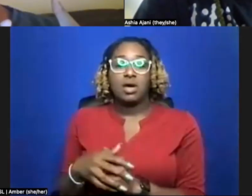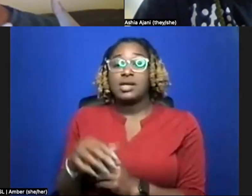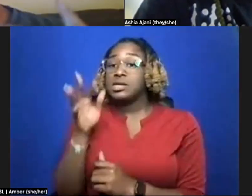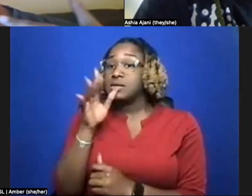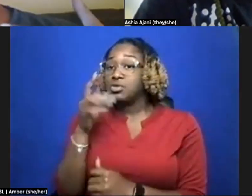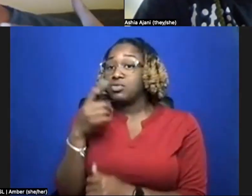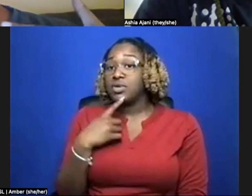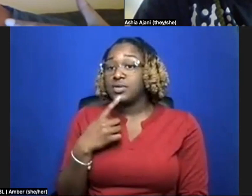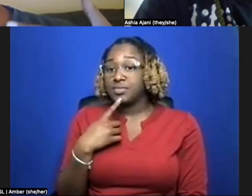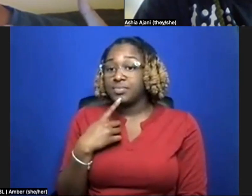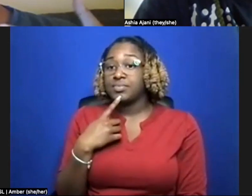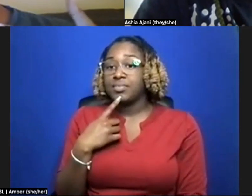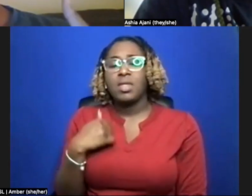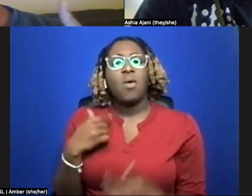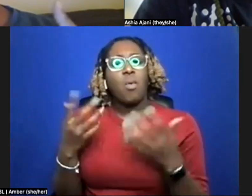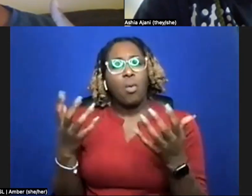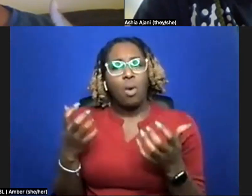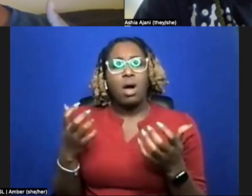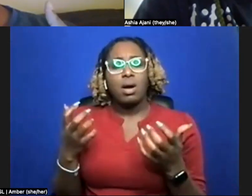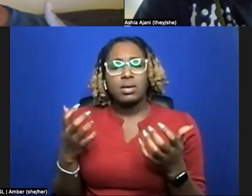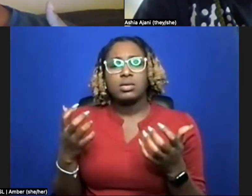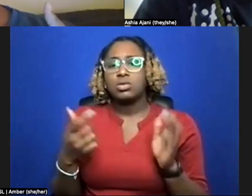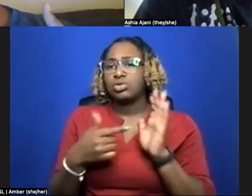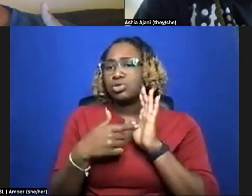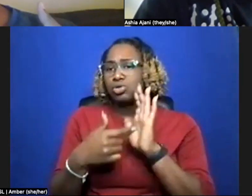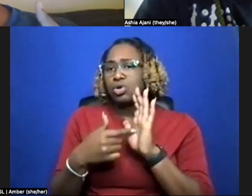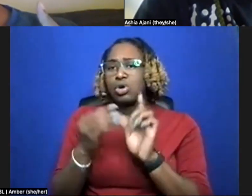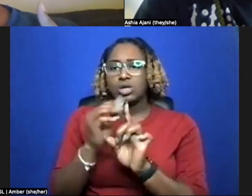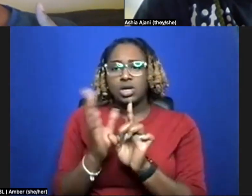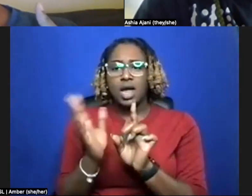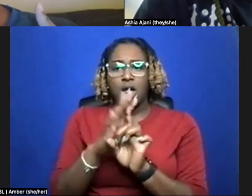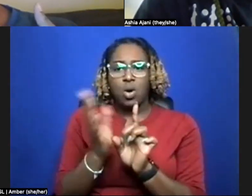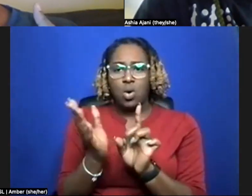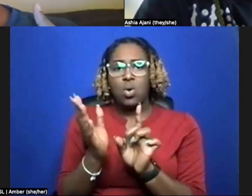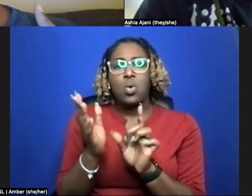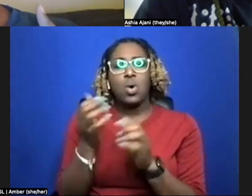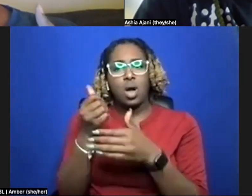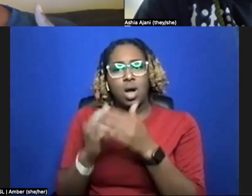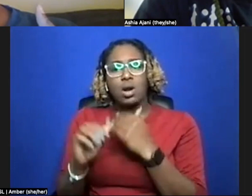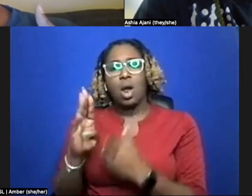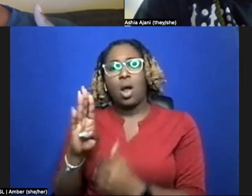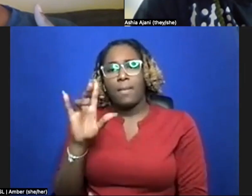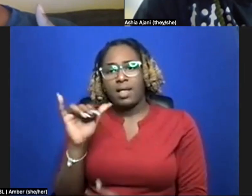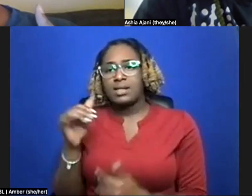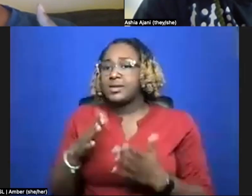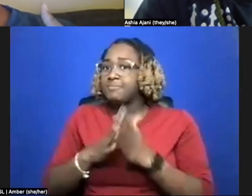I wanted to inhabit a shadowed underbelly too eager to find solace in the Veil of existence.